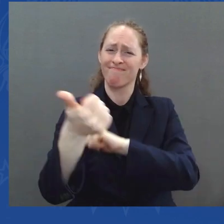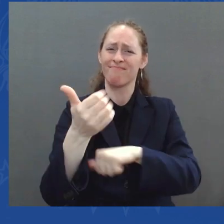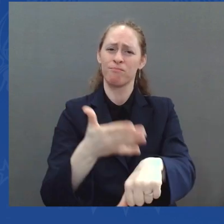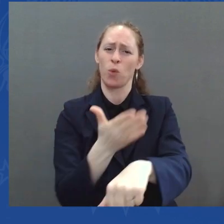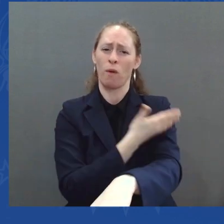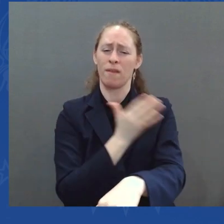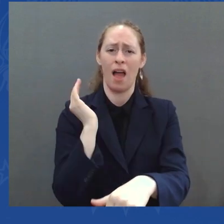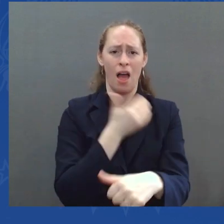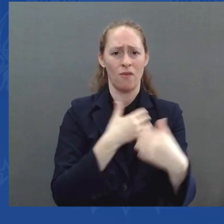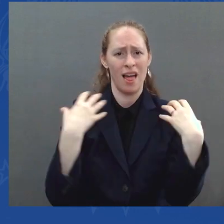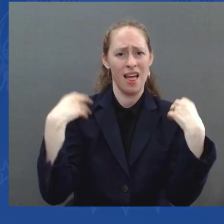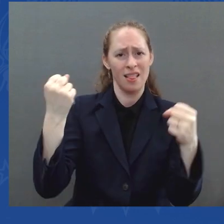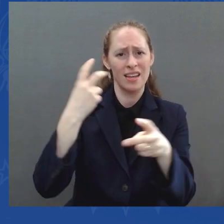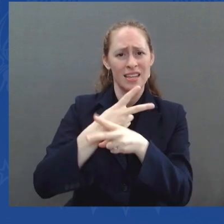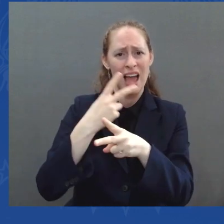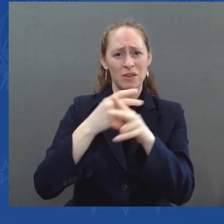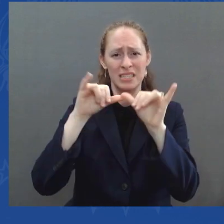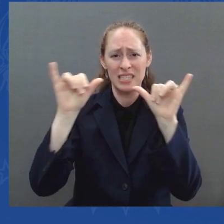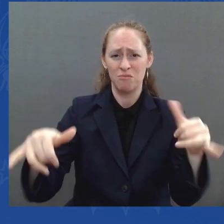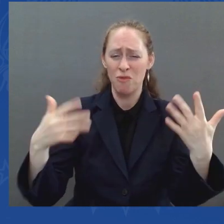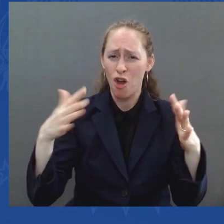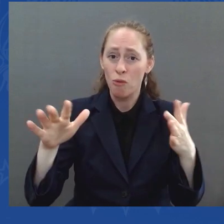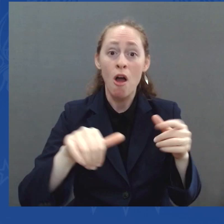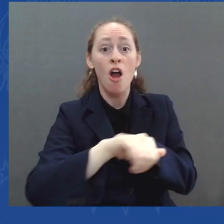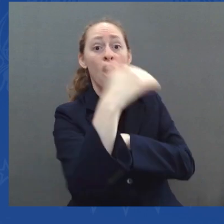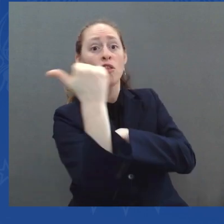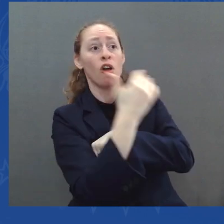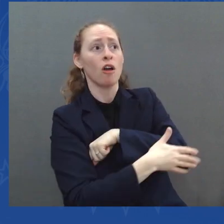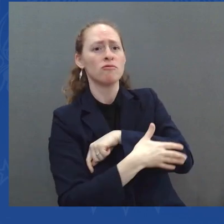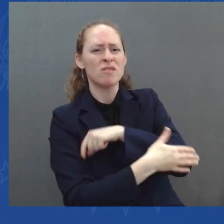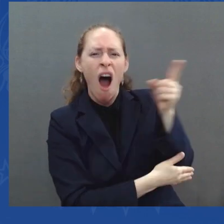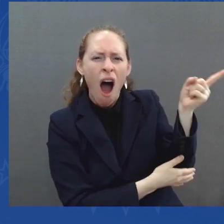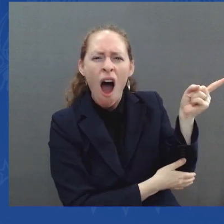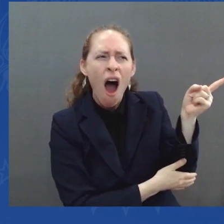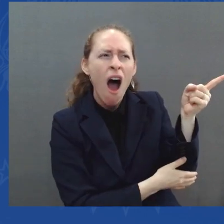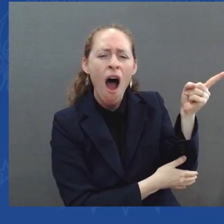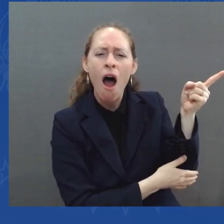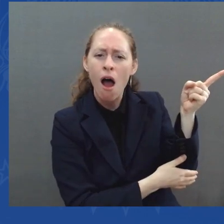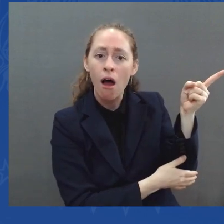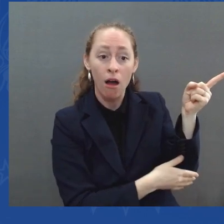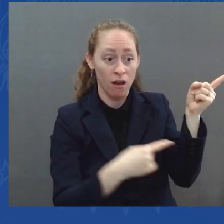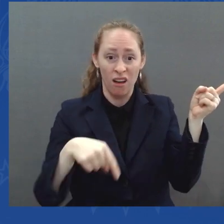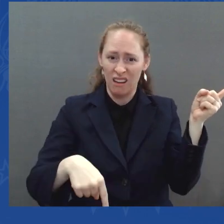to healthcare for all of its citizens. Millions of people didn't have health insurance,